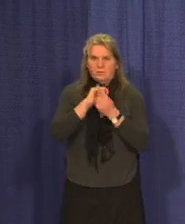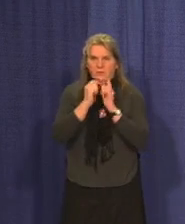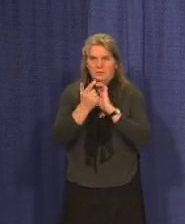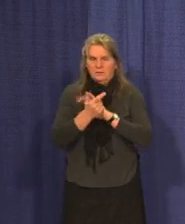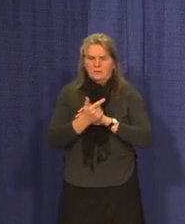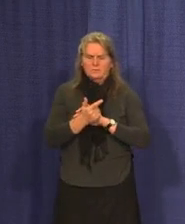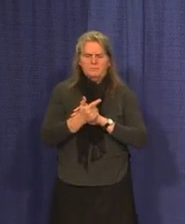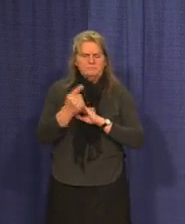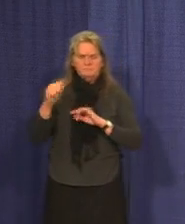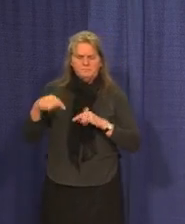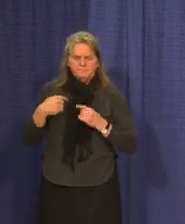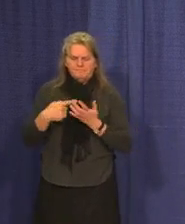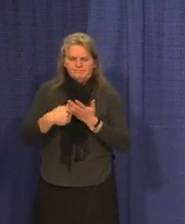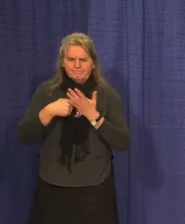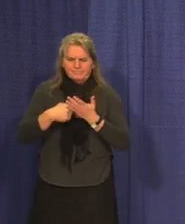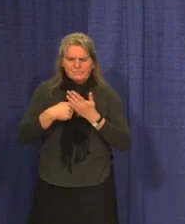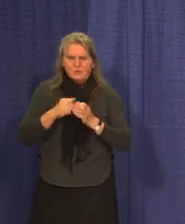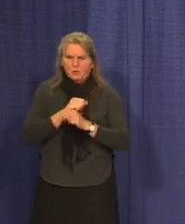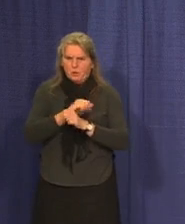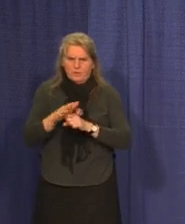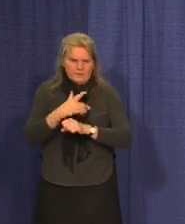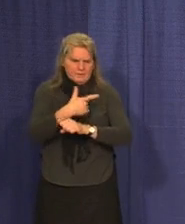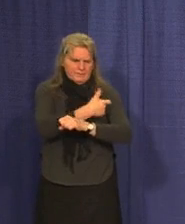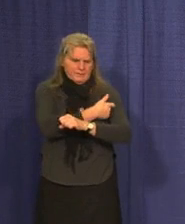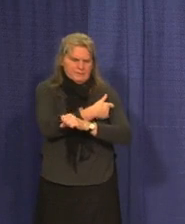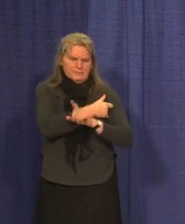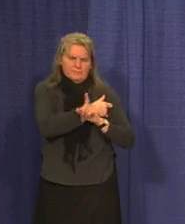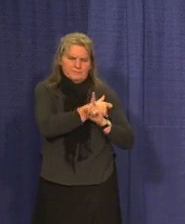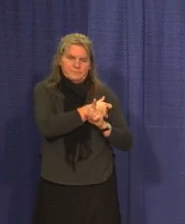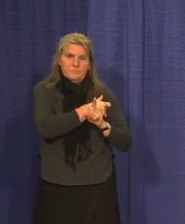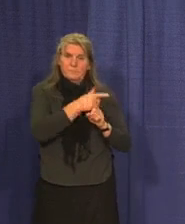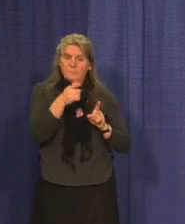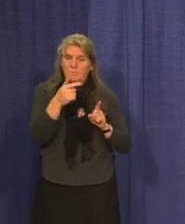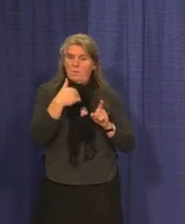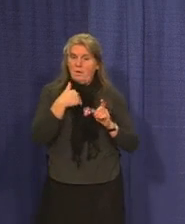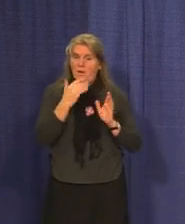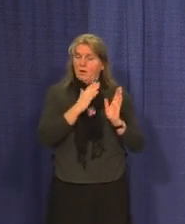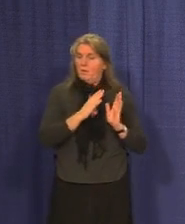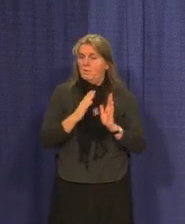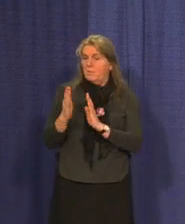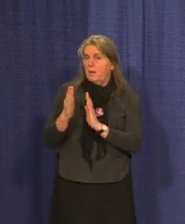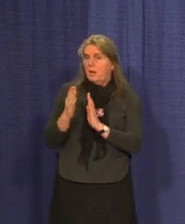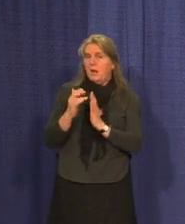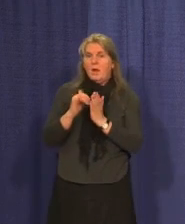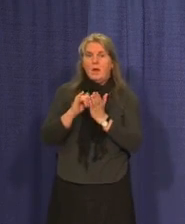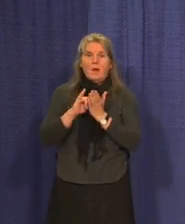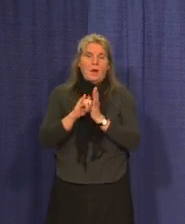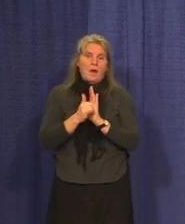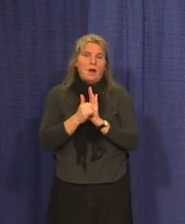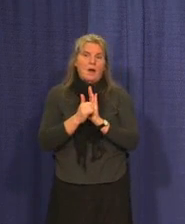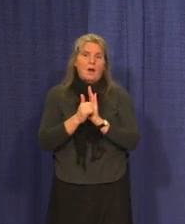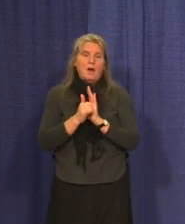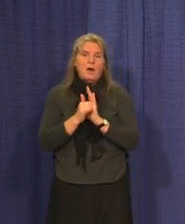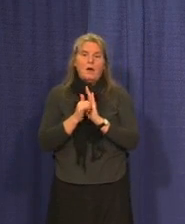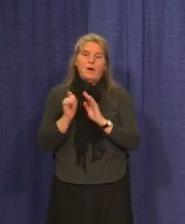We are talking a lot about vaccines. Are there any plans on how the